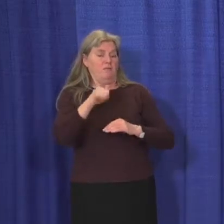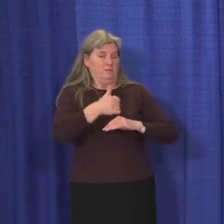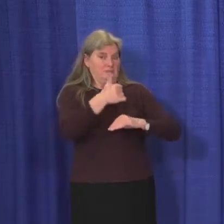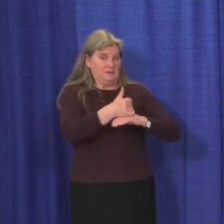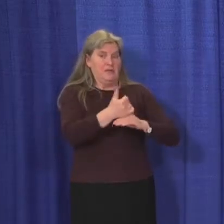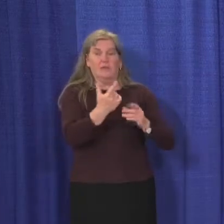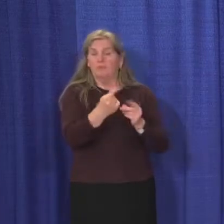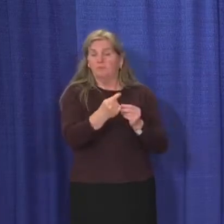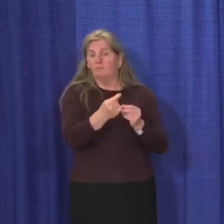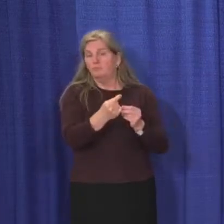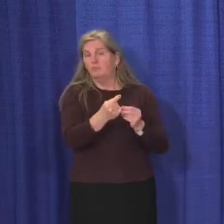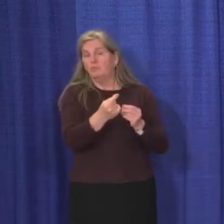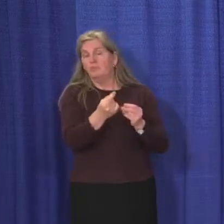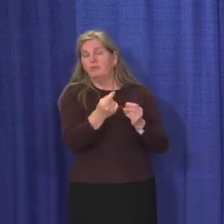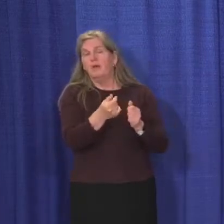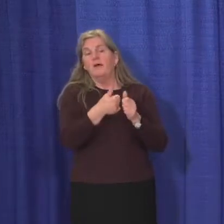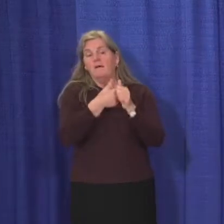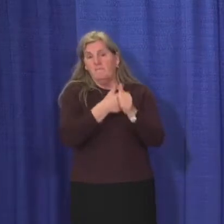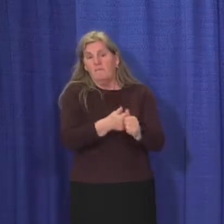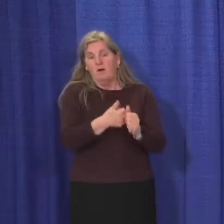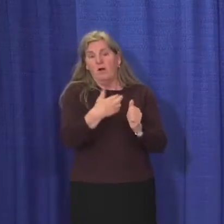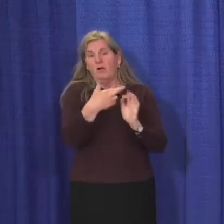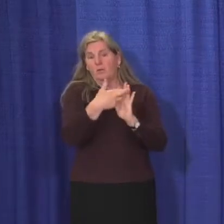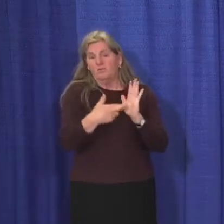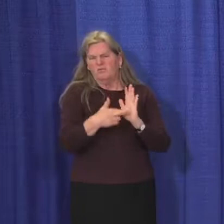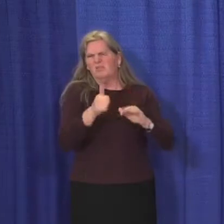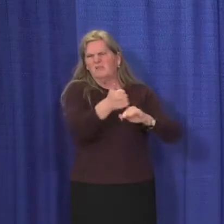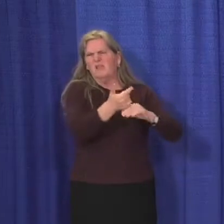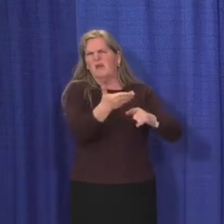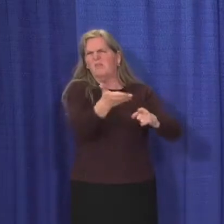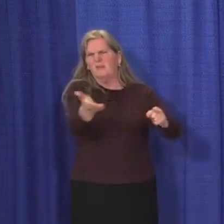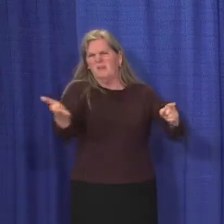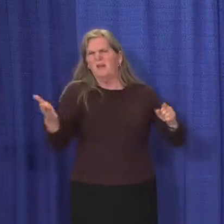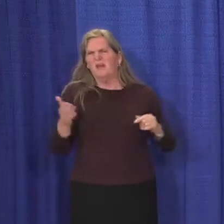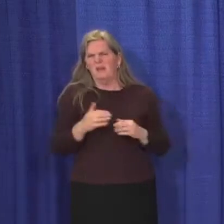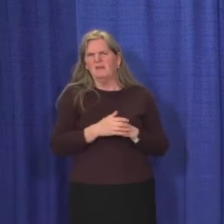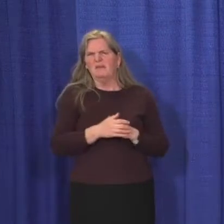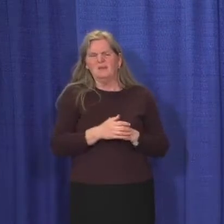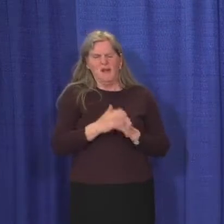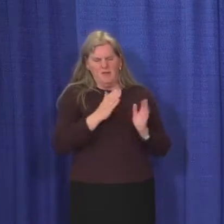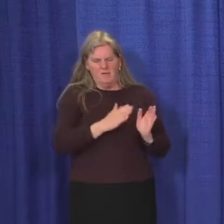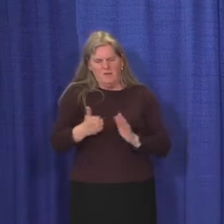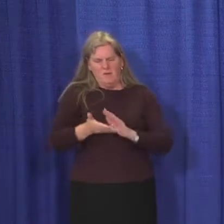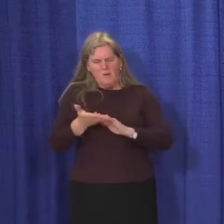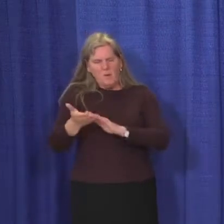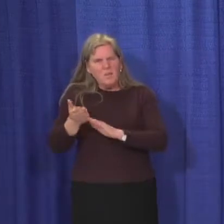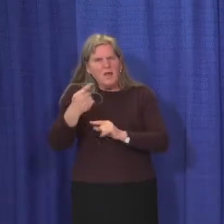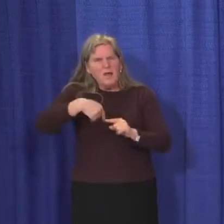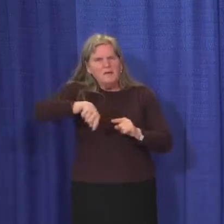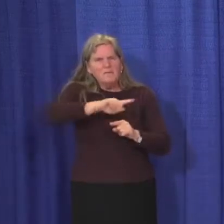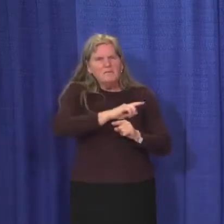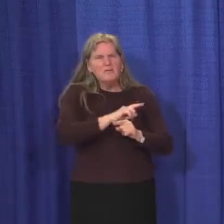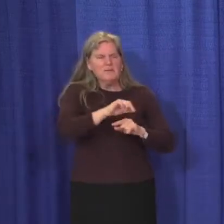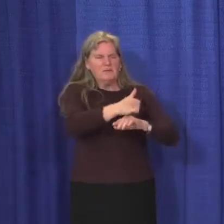recently travel domestically can be welcomed into these areas. They have designed protocols and